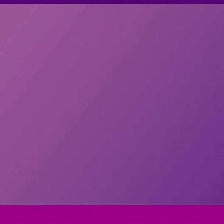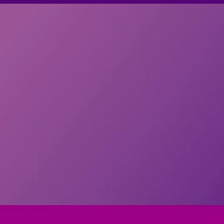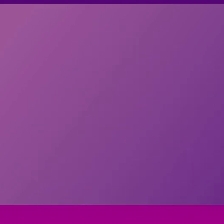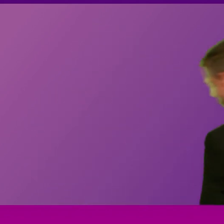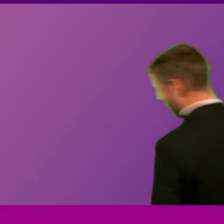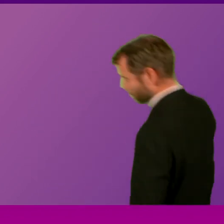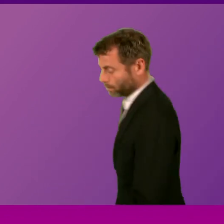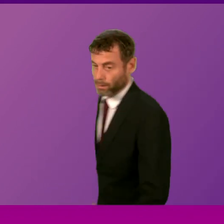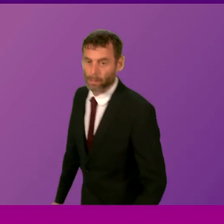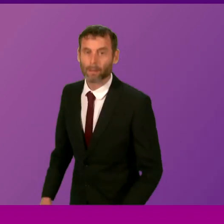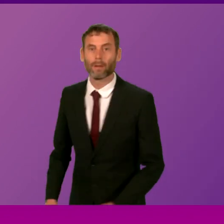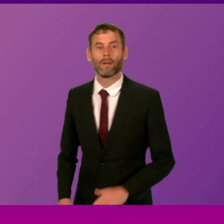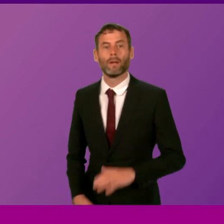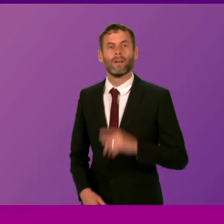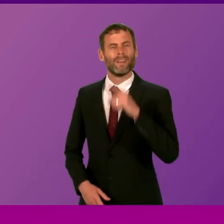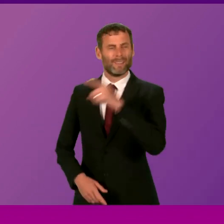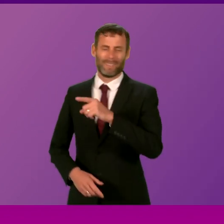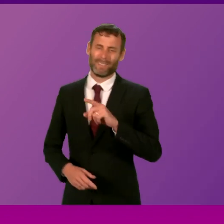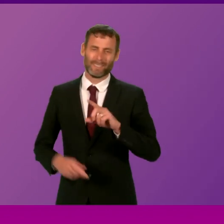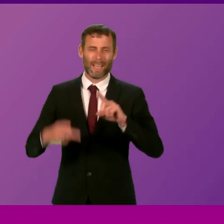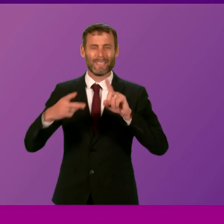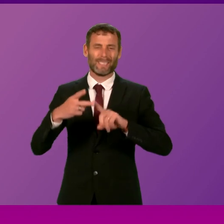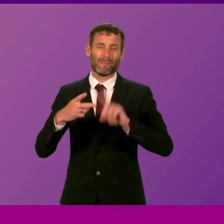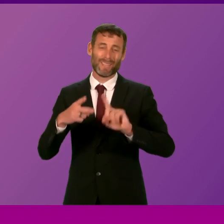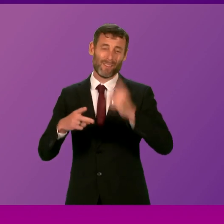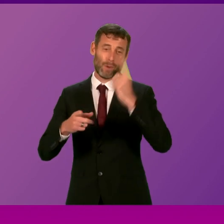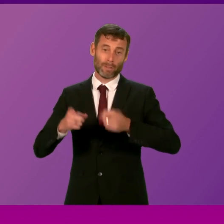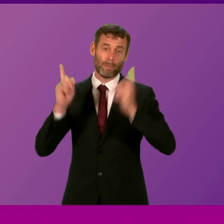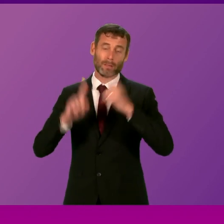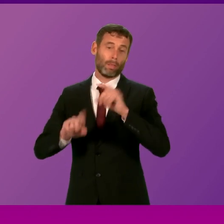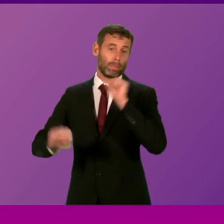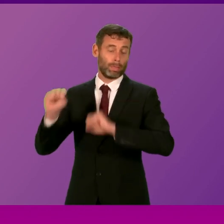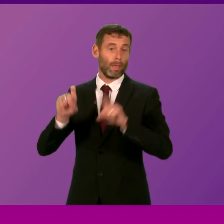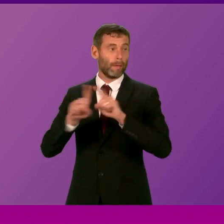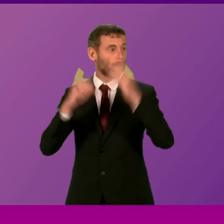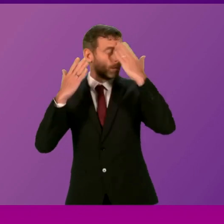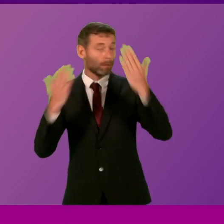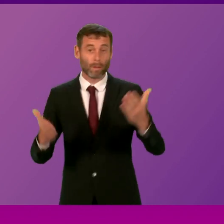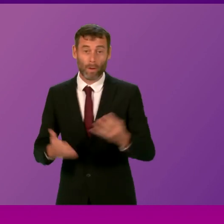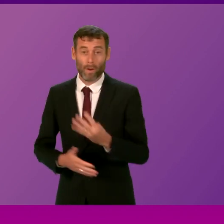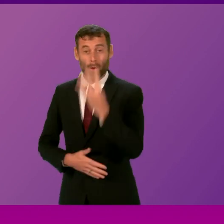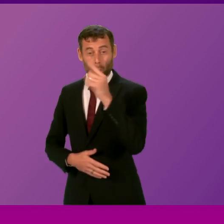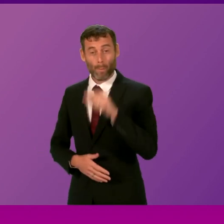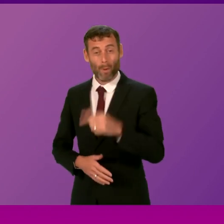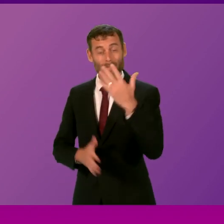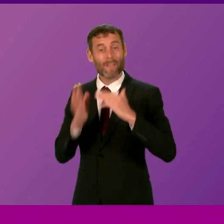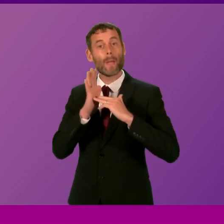The Deputy First Minister is in denial. Almost 4.5 million bed days have been lost, more than 2,300